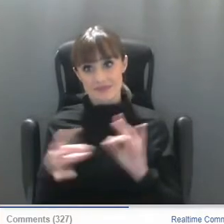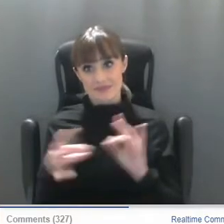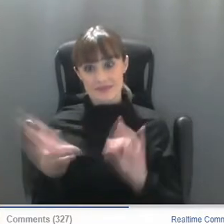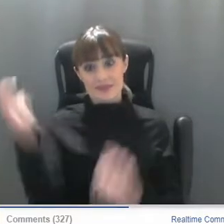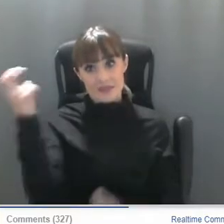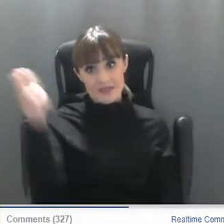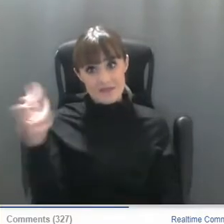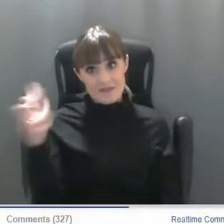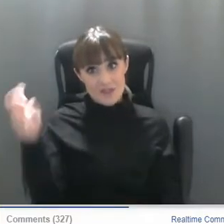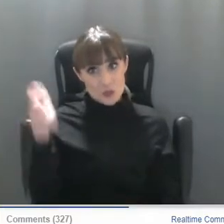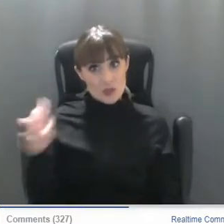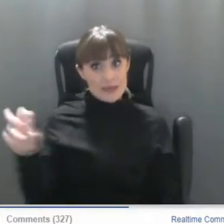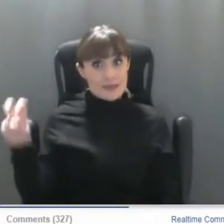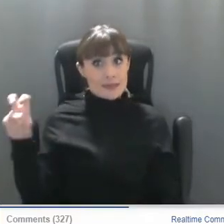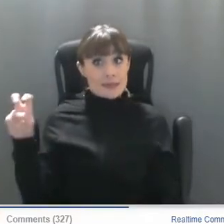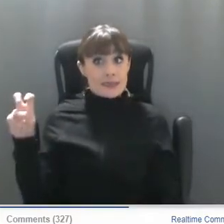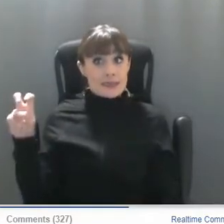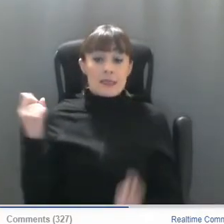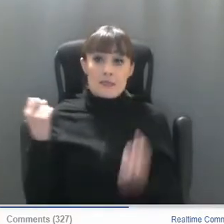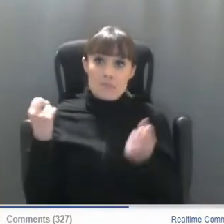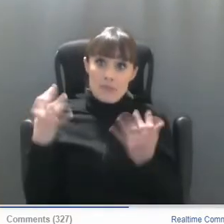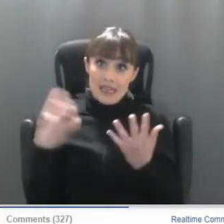have asked about them, now that we're open. I'm just kind of curious what